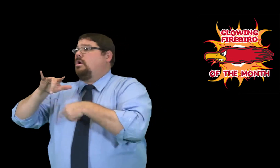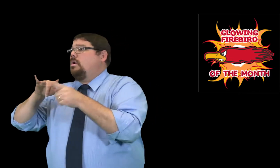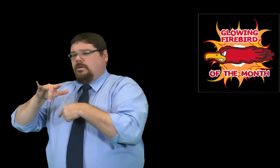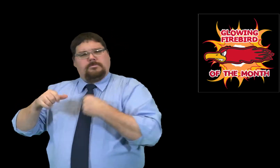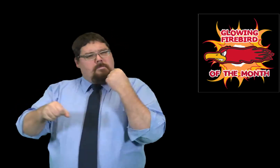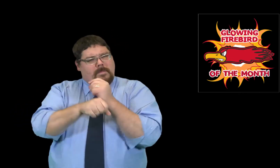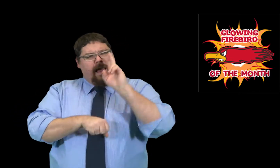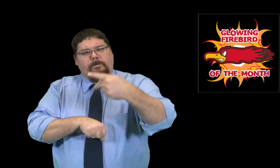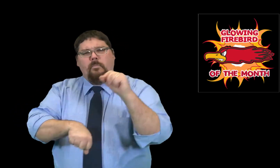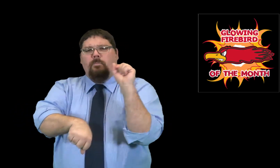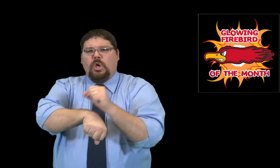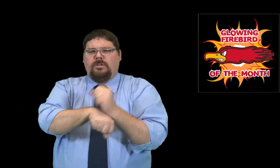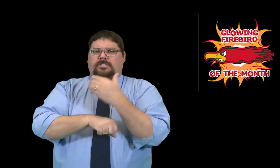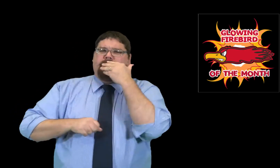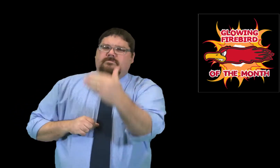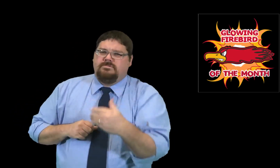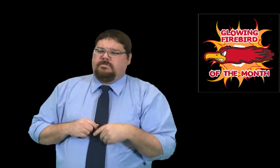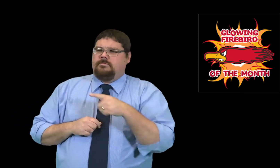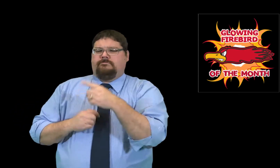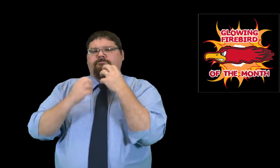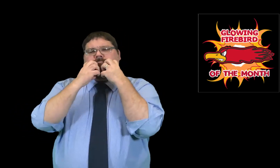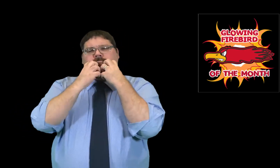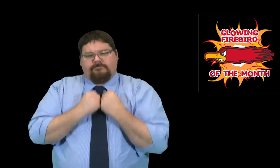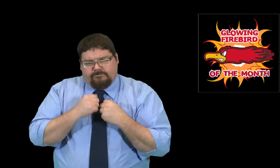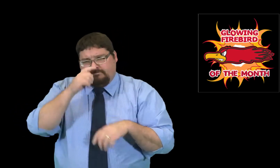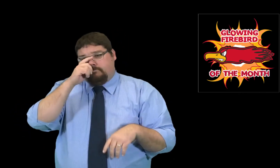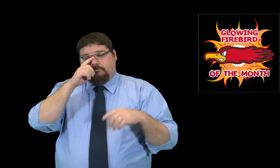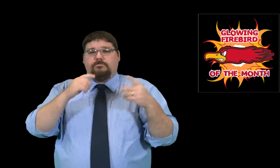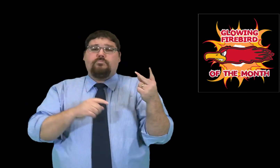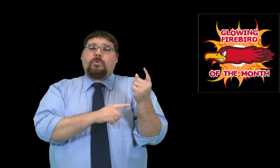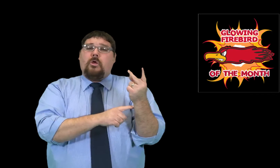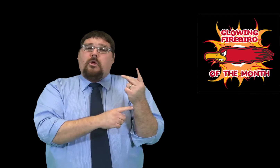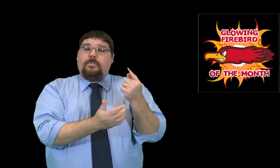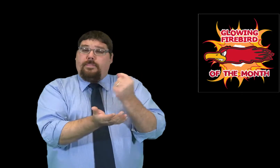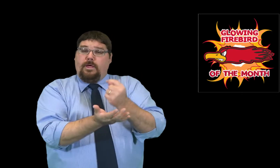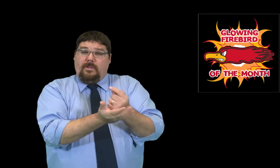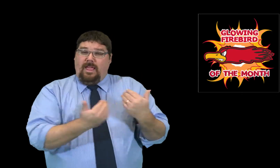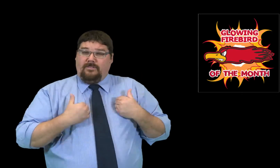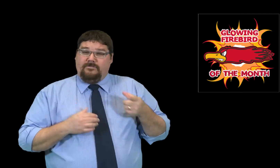If they miss class, this student is always on top of their make-up work. They care about their work!